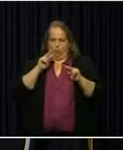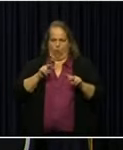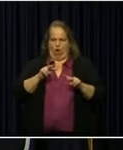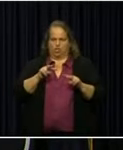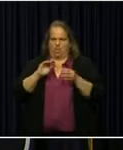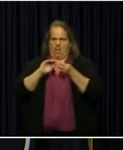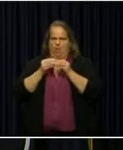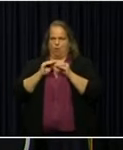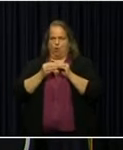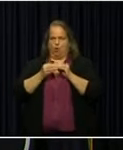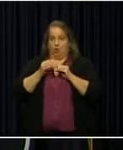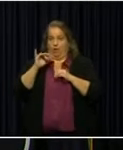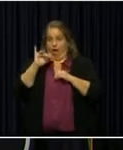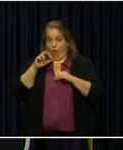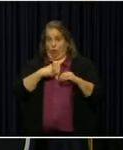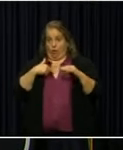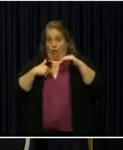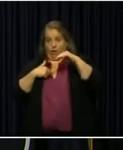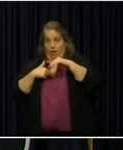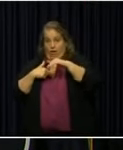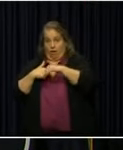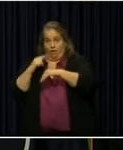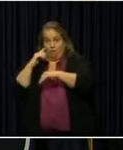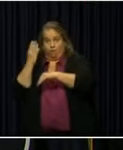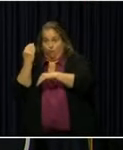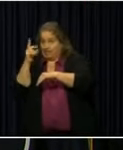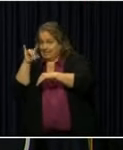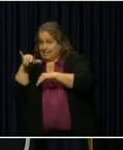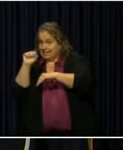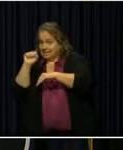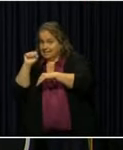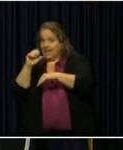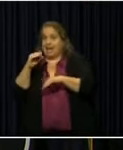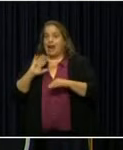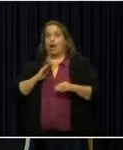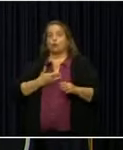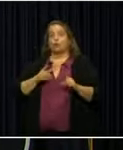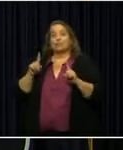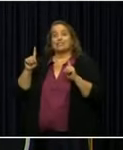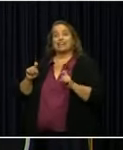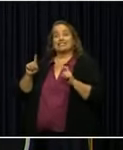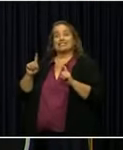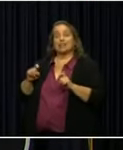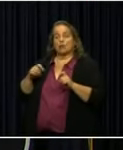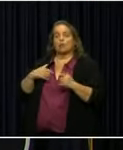GUIDANCE. OUR TESTING AND TRACING CAPACITY.